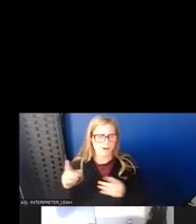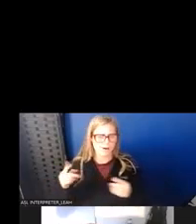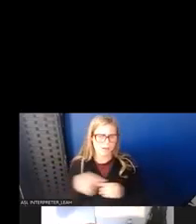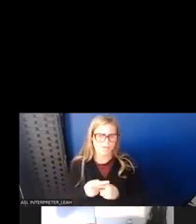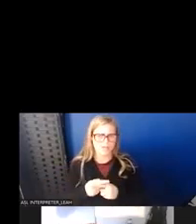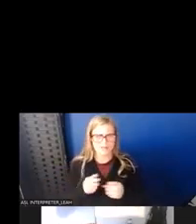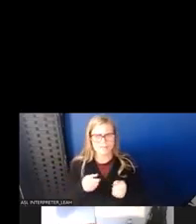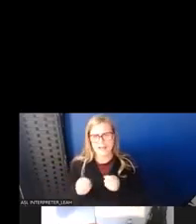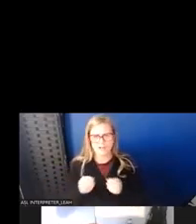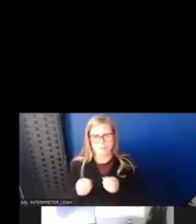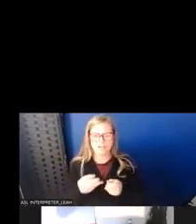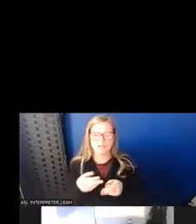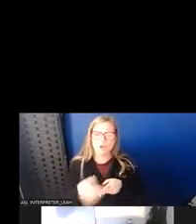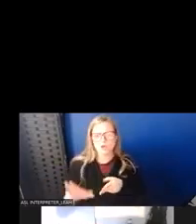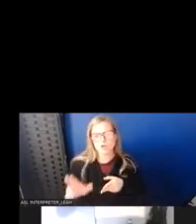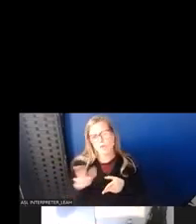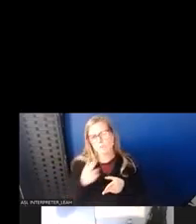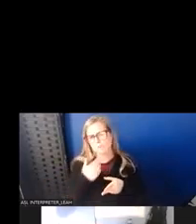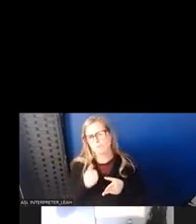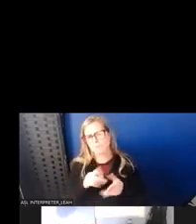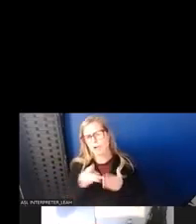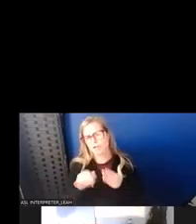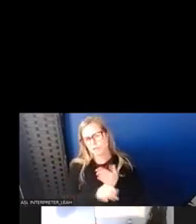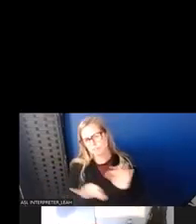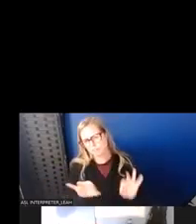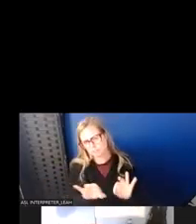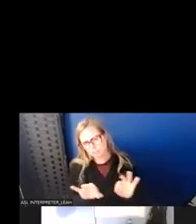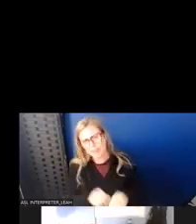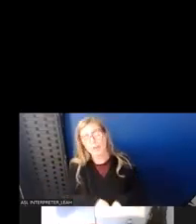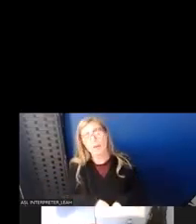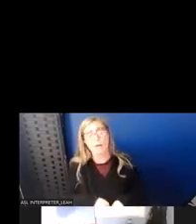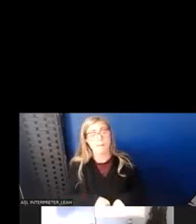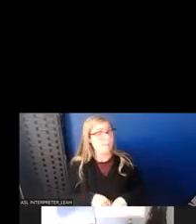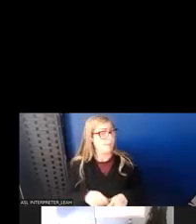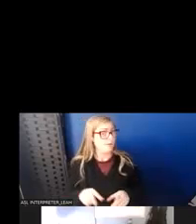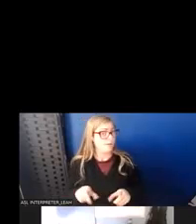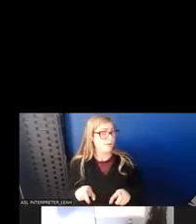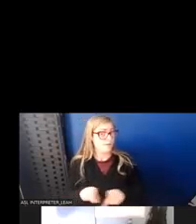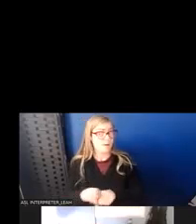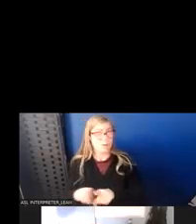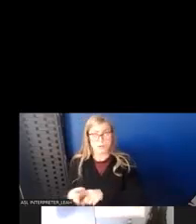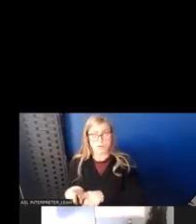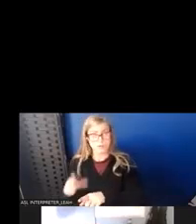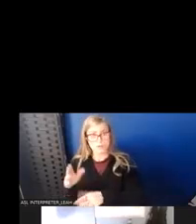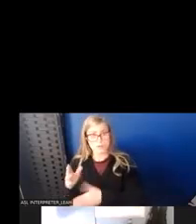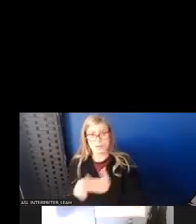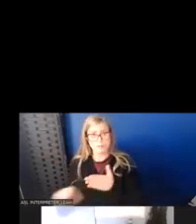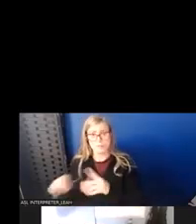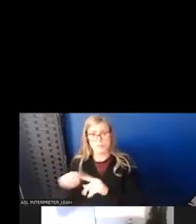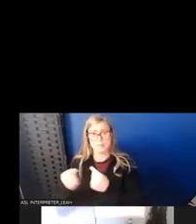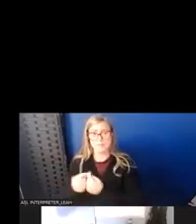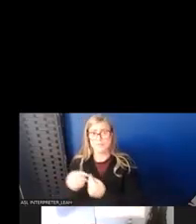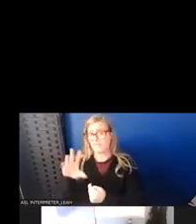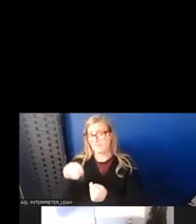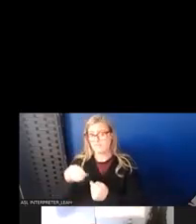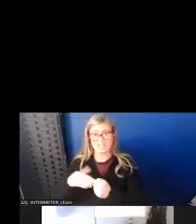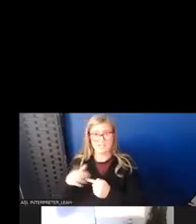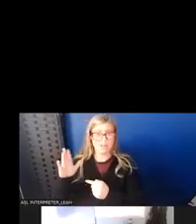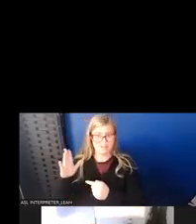But we also work with a lot of these teams that have fifty, 100 people. Well, then you really want to make sure that you pay a lot of